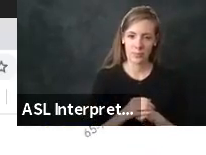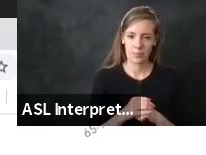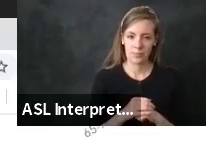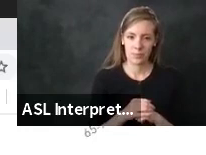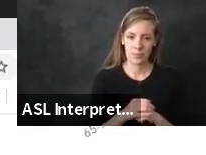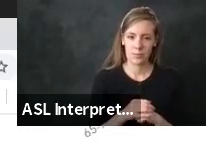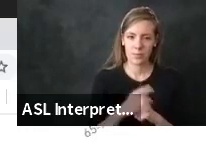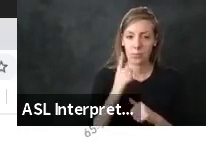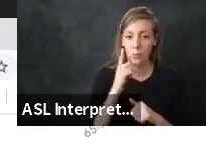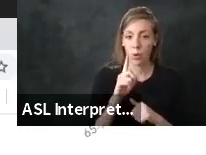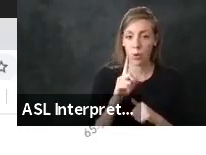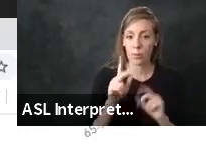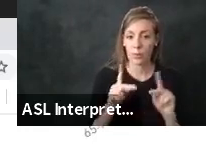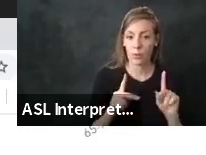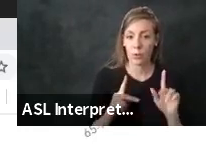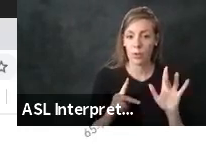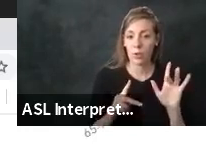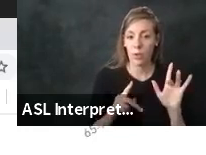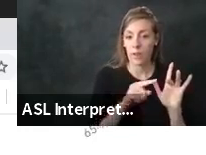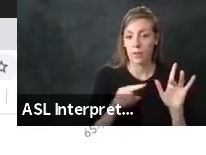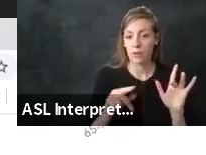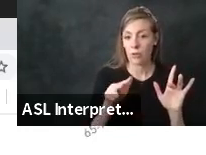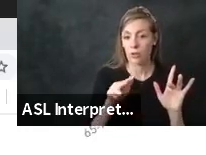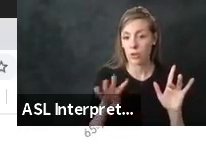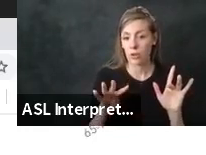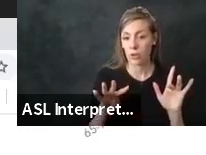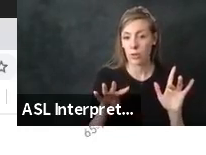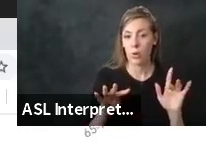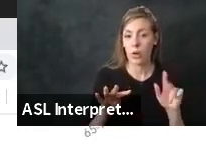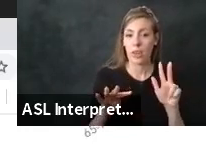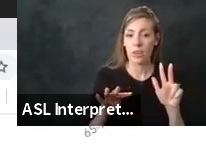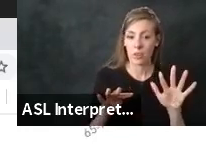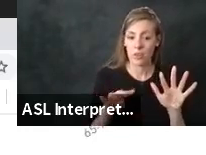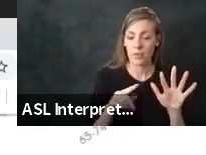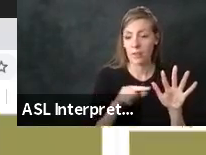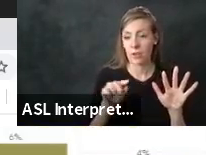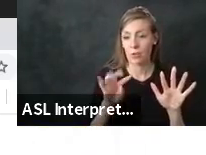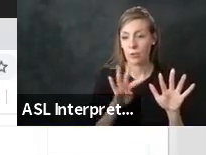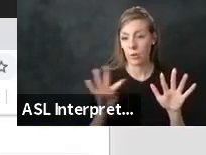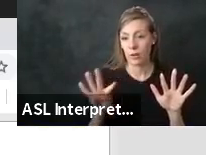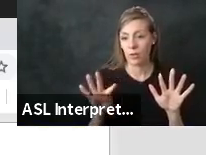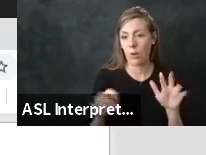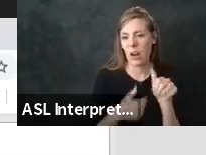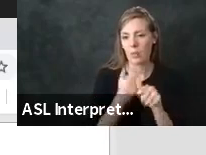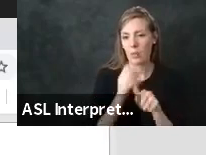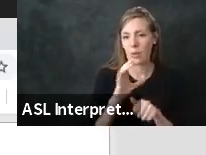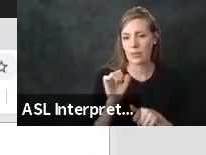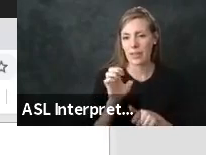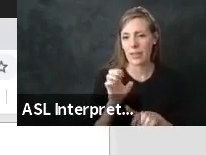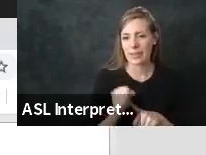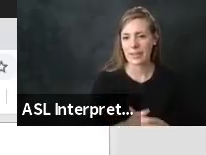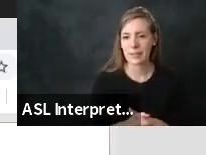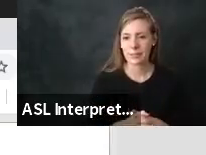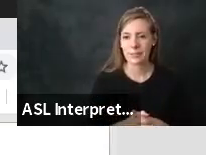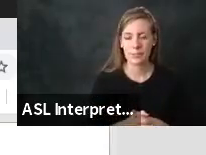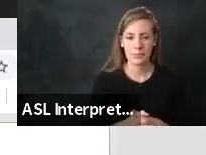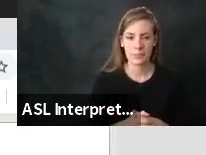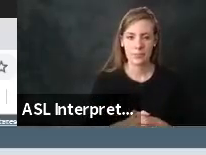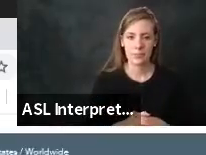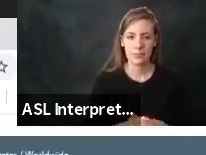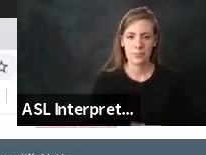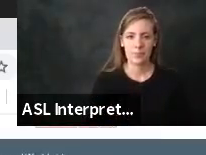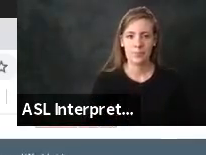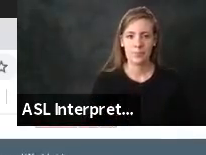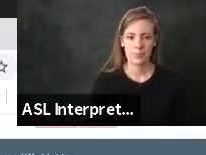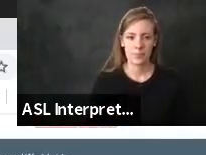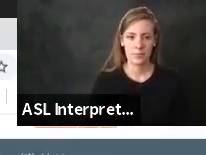to 44 a majority of the case on WEA coming back up.